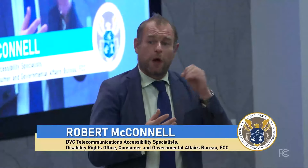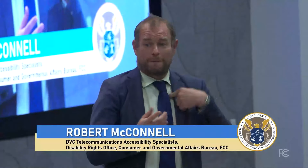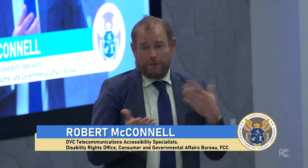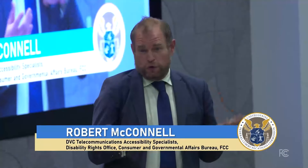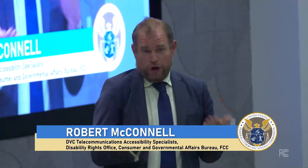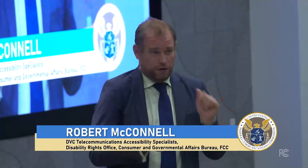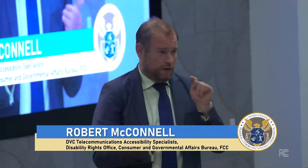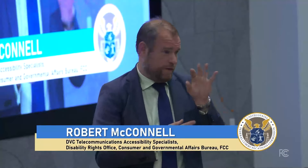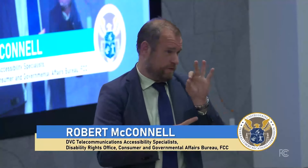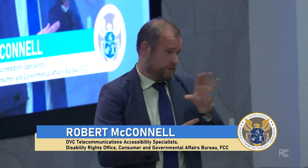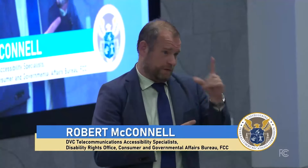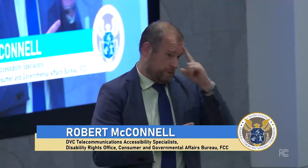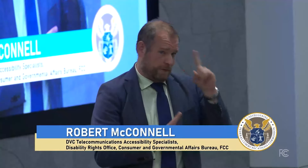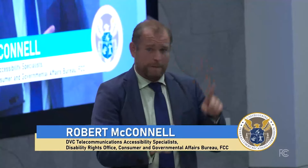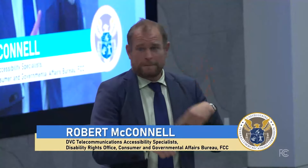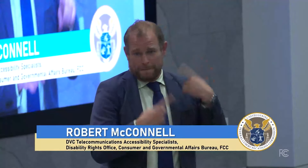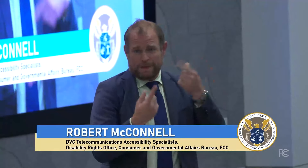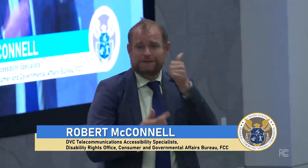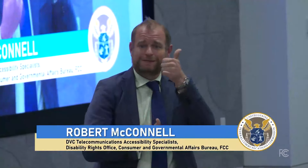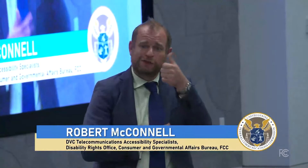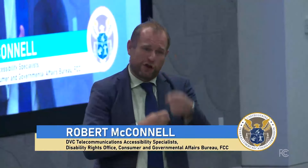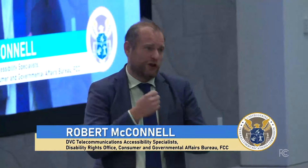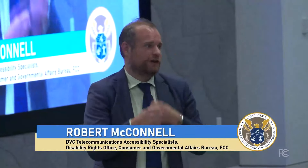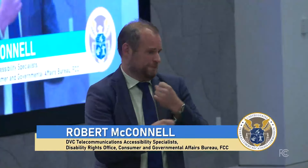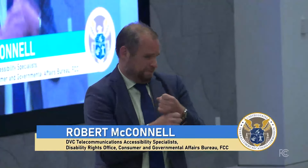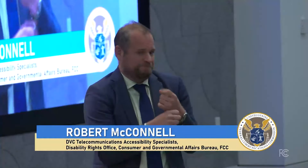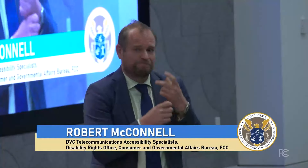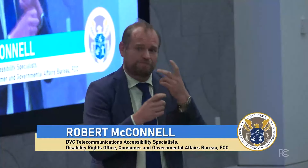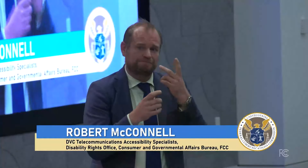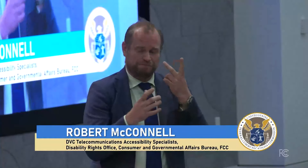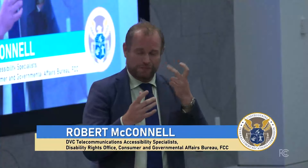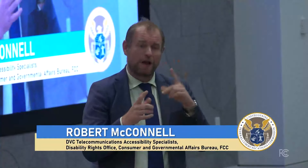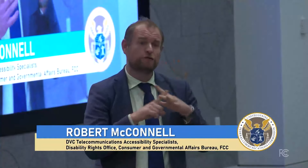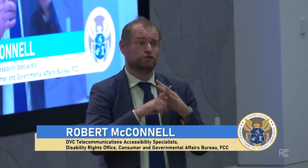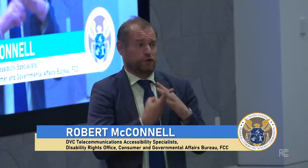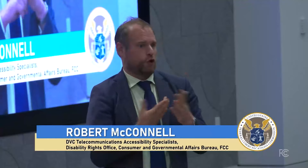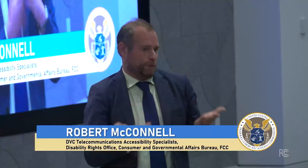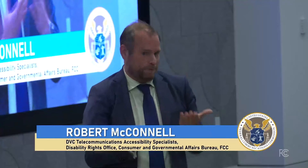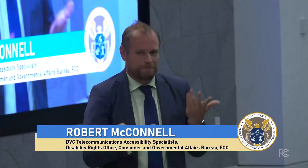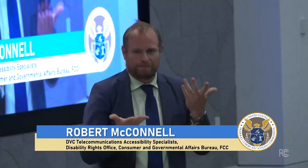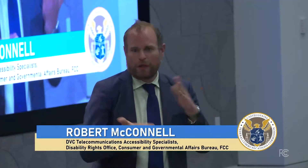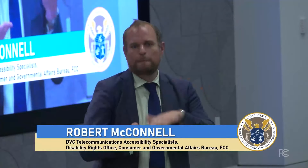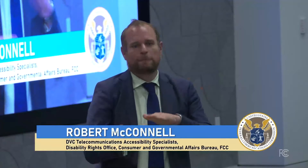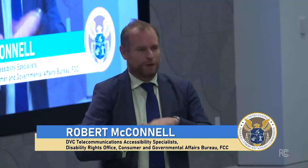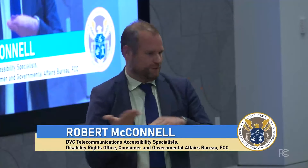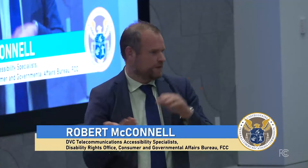FCC AGAIN I'M WEARING THE SAME THING AS I WAS AT THE BEGINNING OF THIS EVENT BLUE BLAZER OR SUIT, GREEN SHIRT,